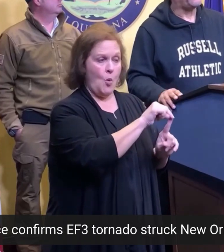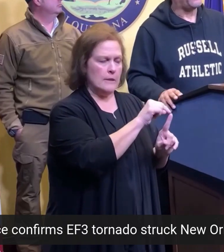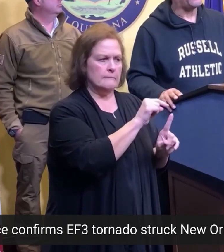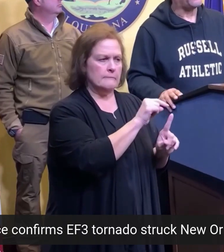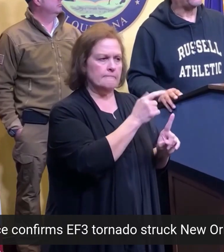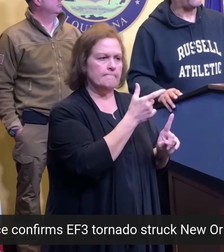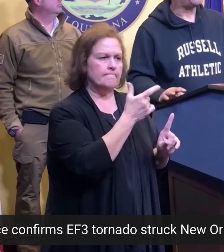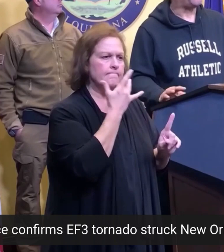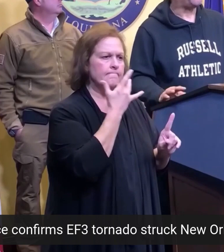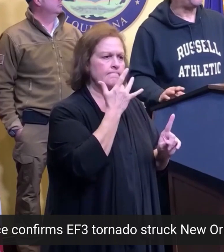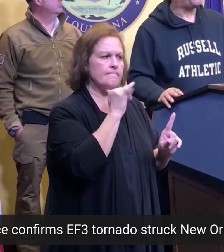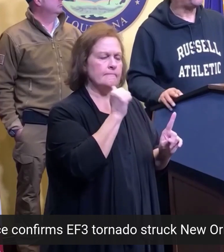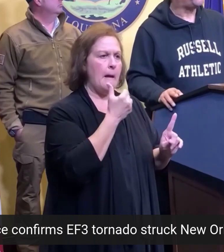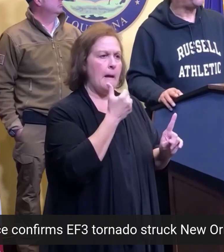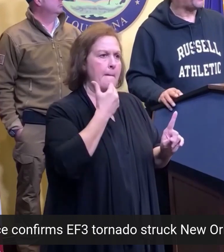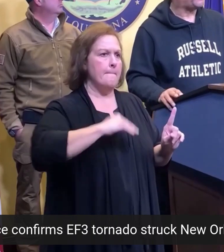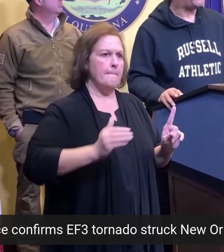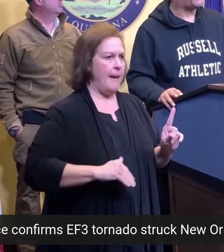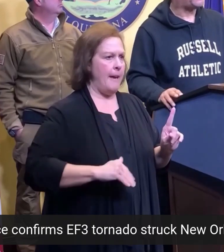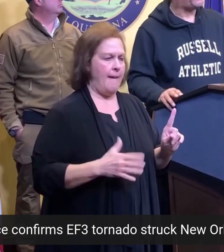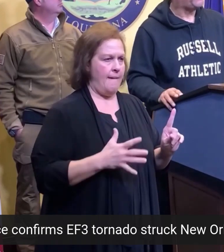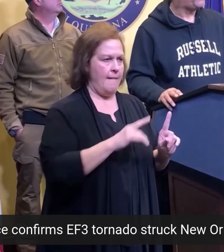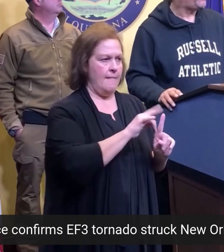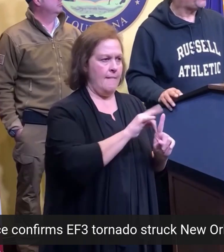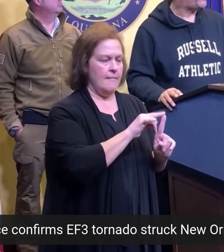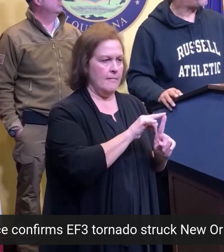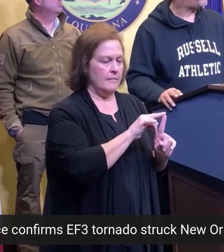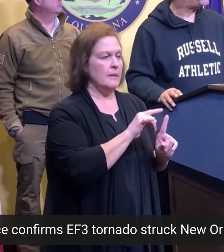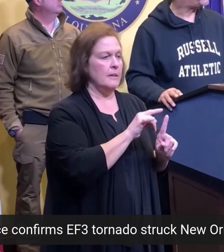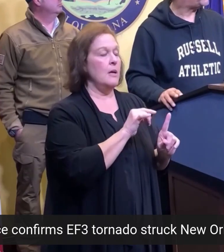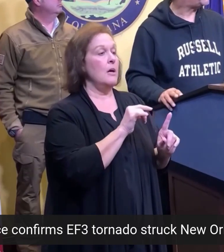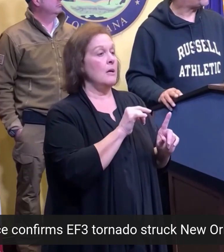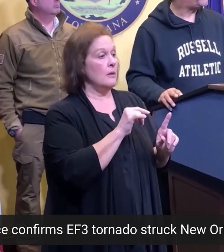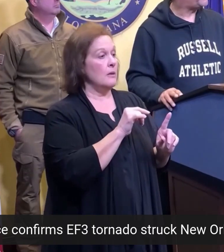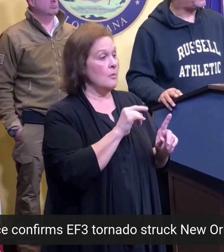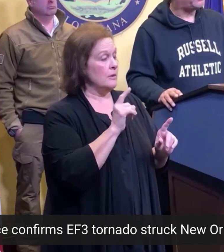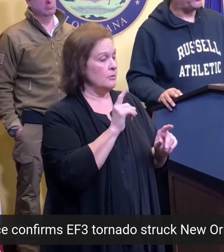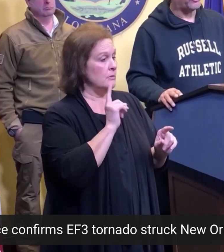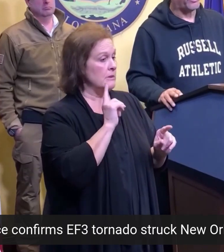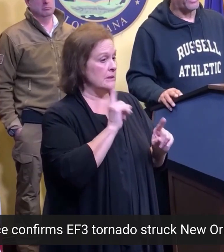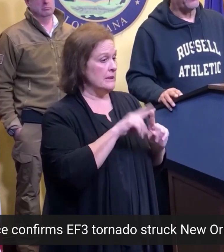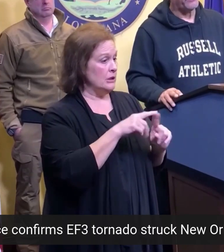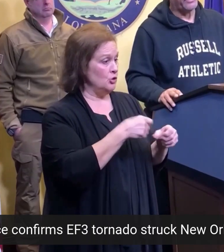uh contrary to some of the reports we got last night we went from sister street to dubarrell